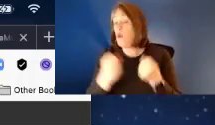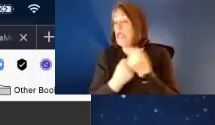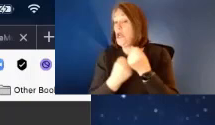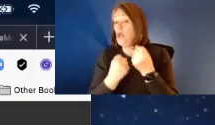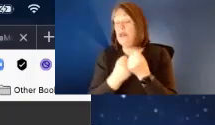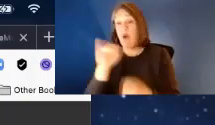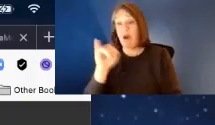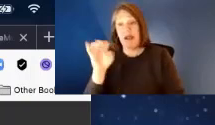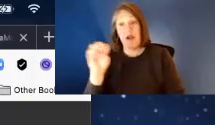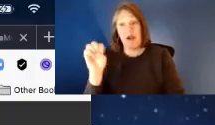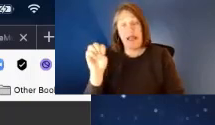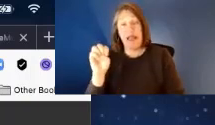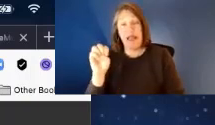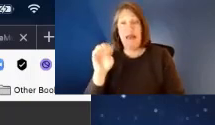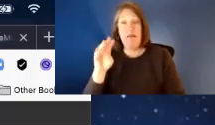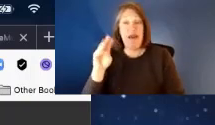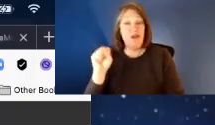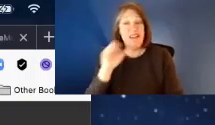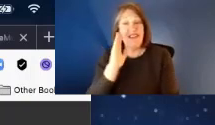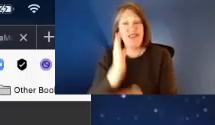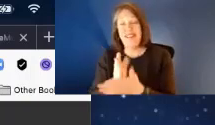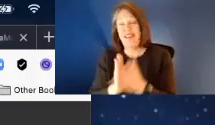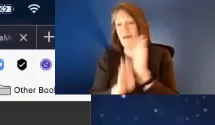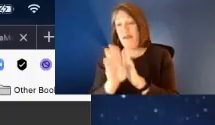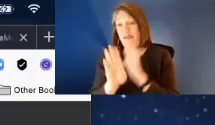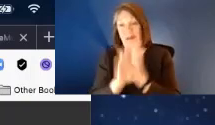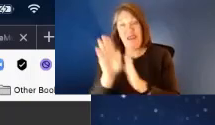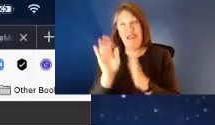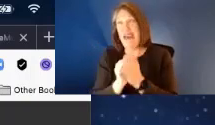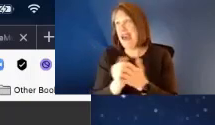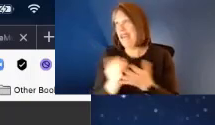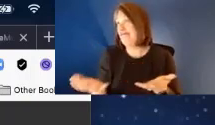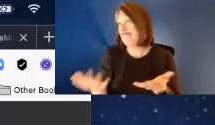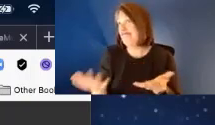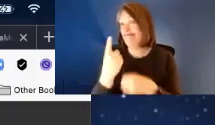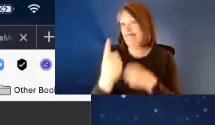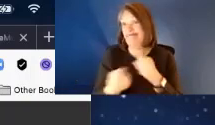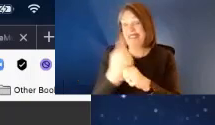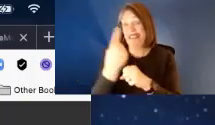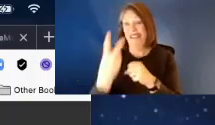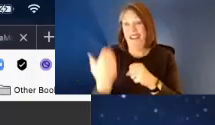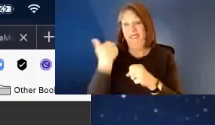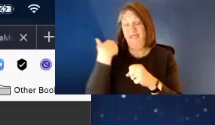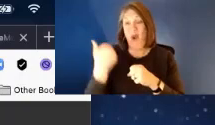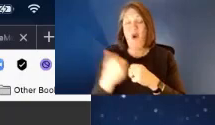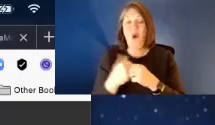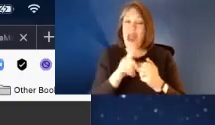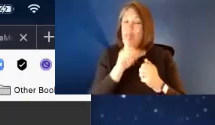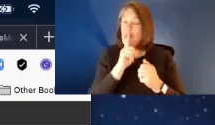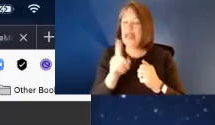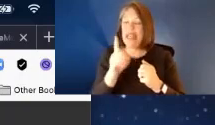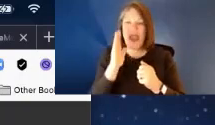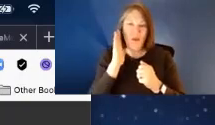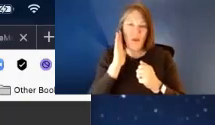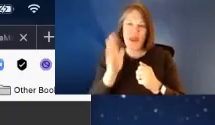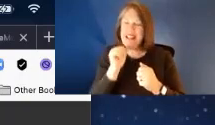Microsoft stopped developing that about a year and a half ago and it just well not display